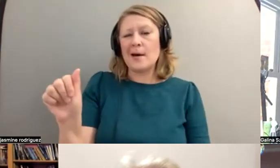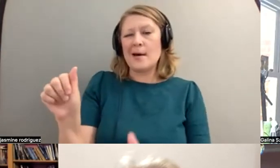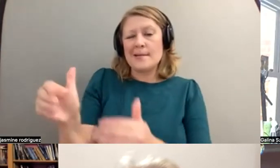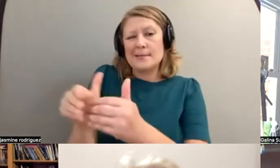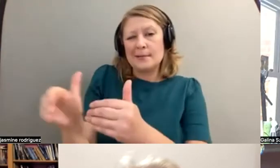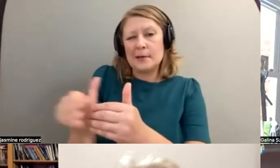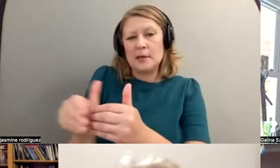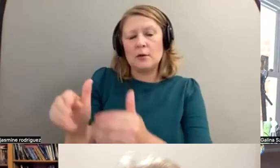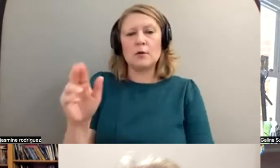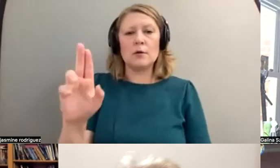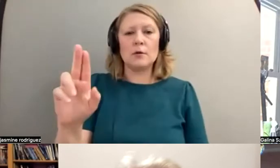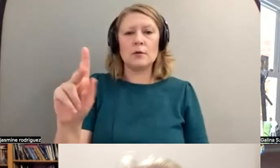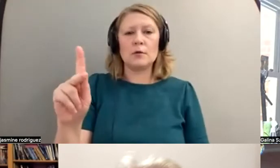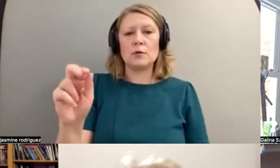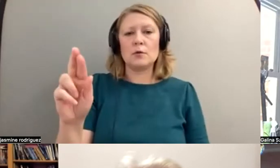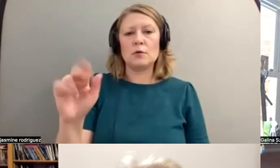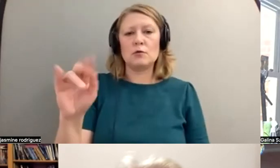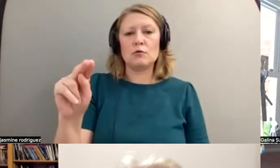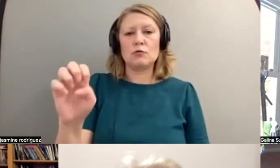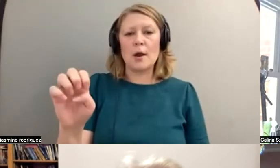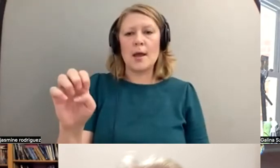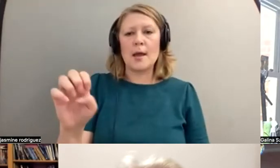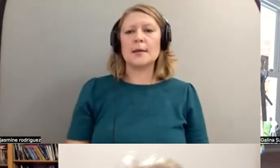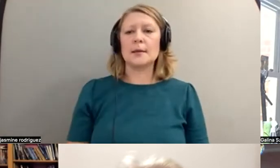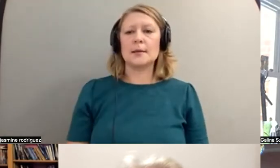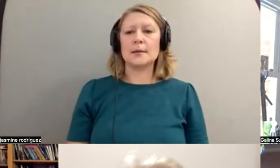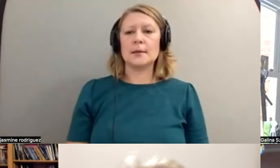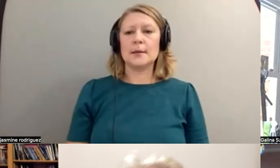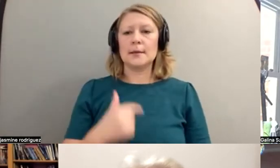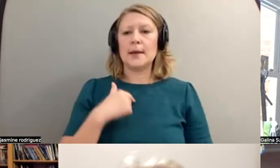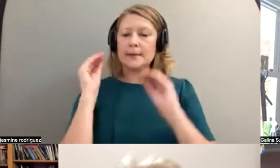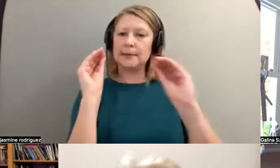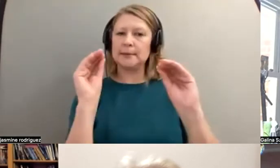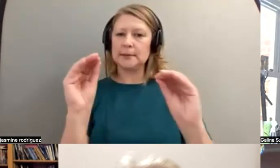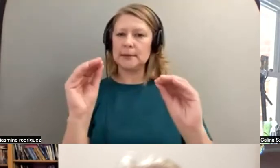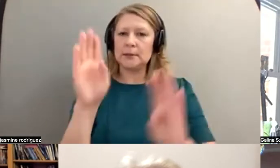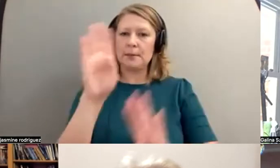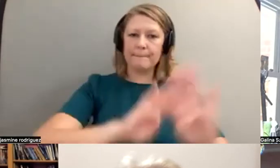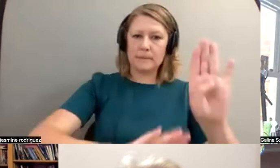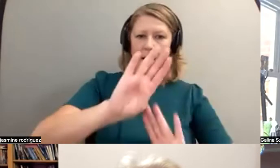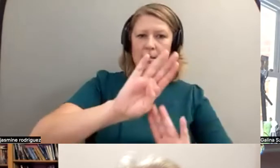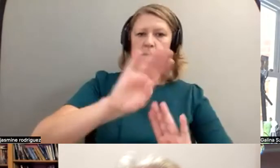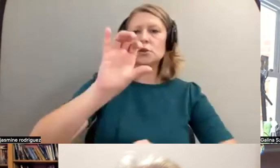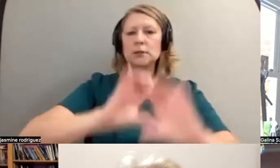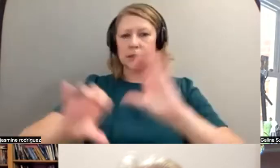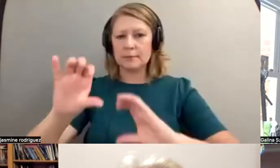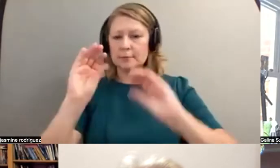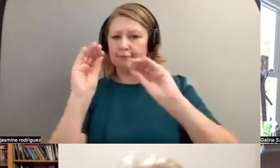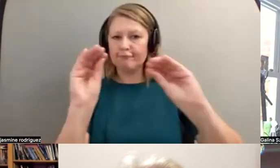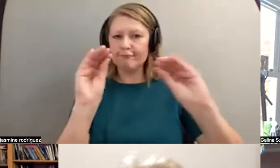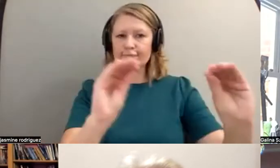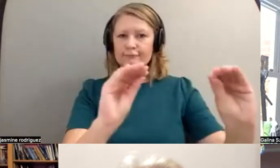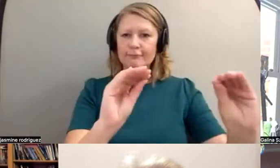Um, and I taught Biology and Chemstry. And I never thought that I am artist!